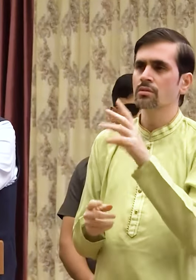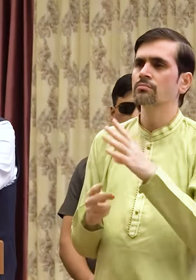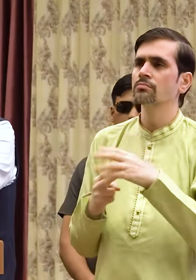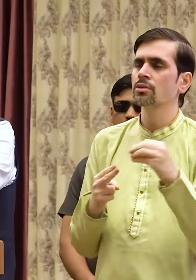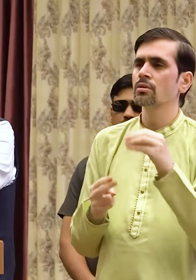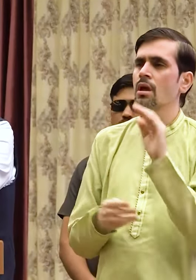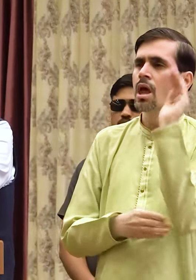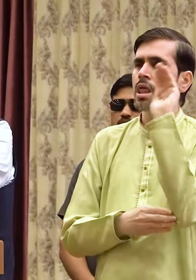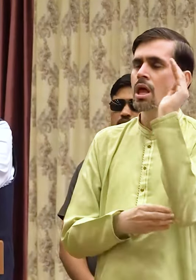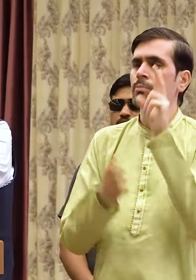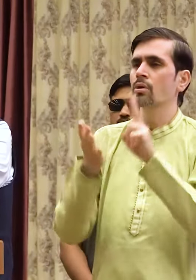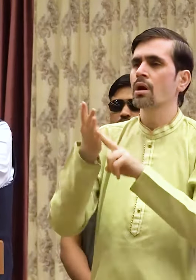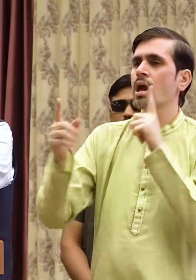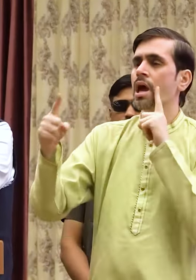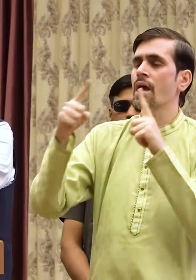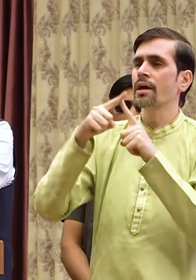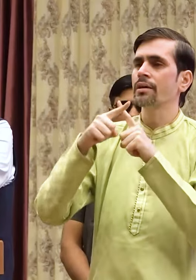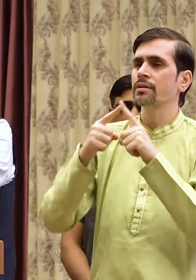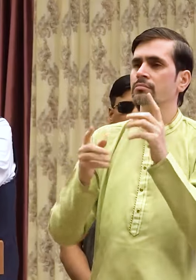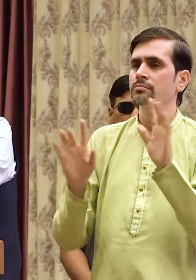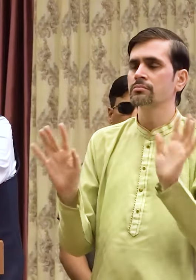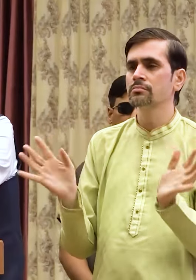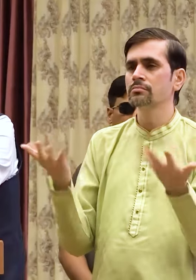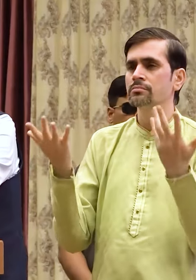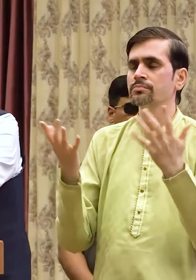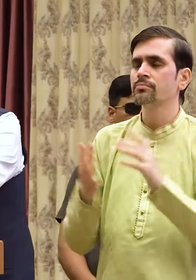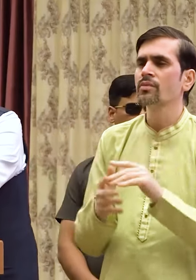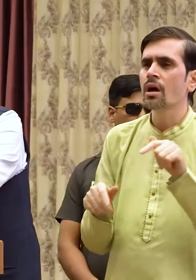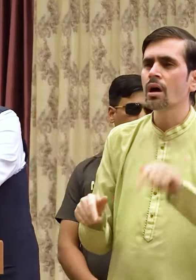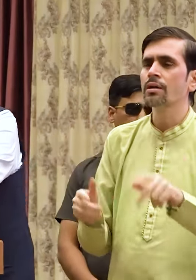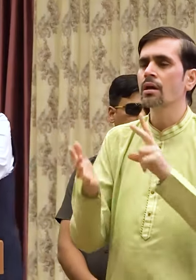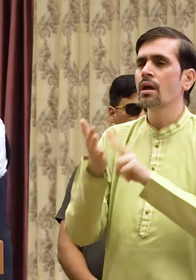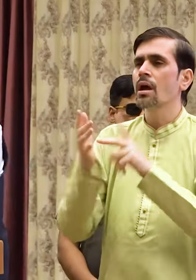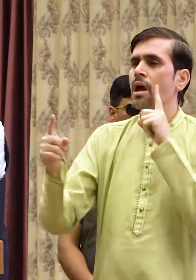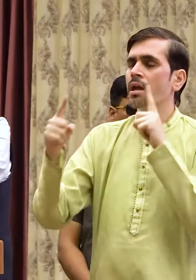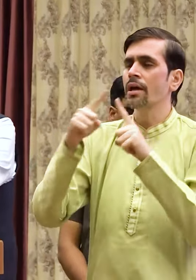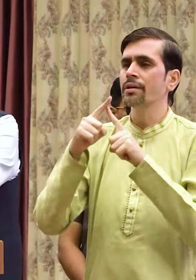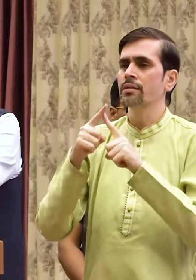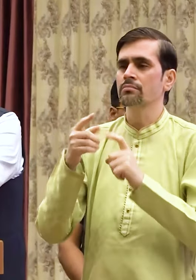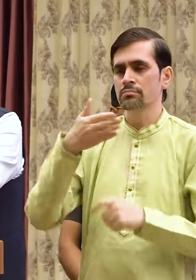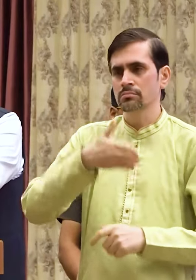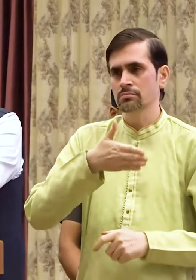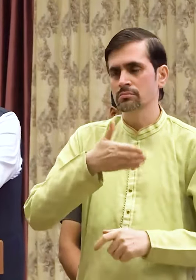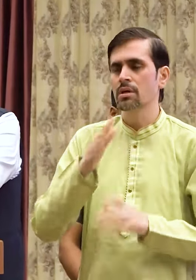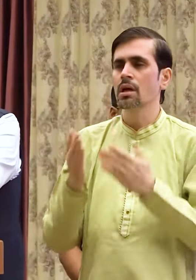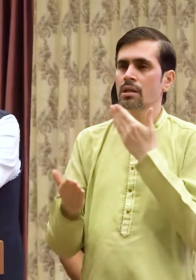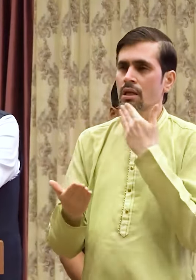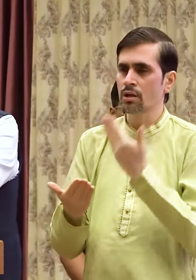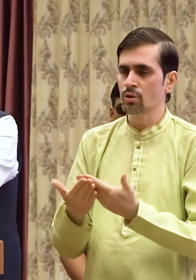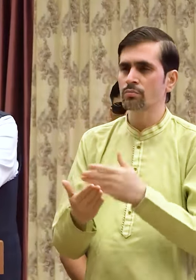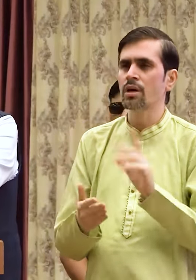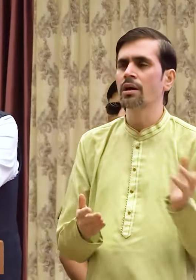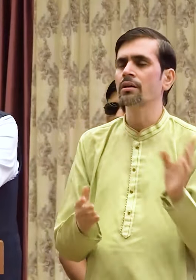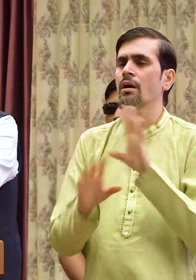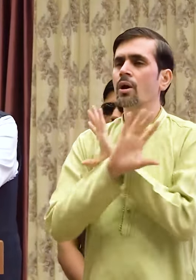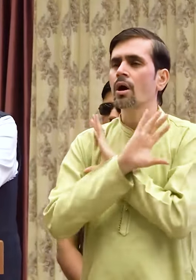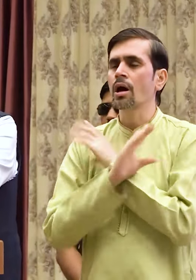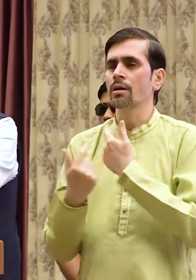in Nagpur. Hence, I congratulate the organization. I also thank Mr. Gadkari.